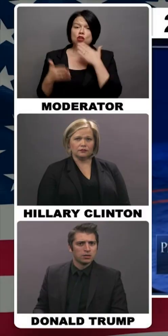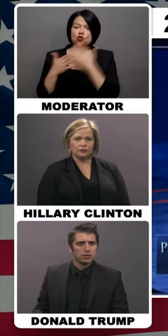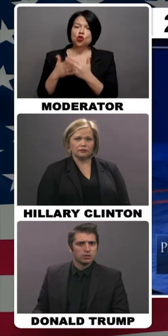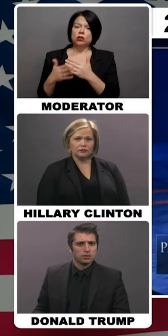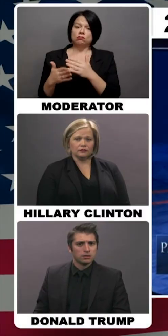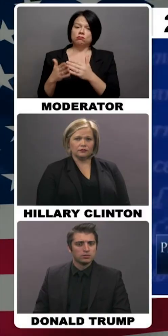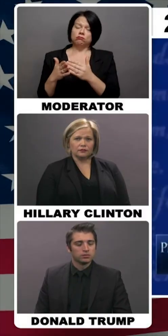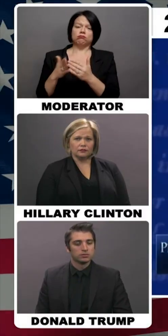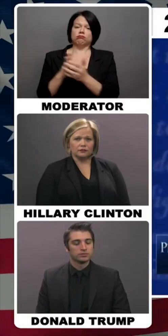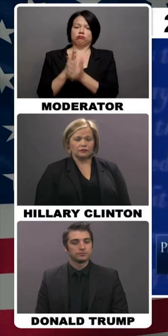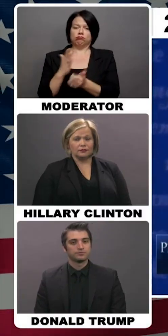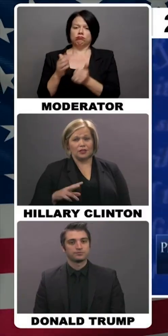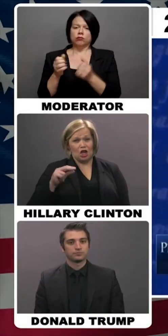No. I'm shocked to hear that.